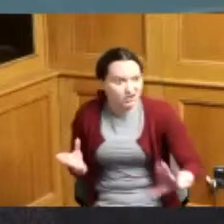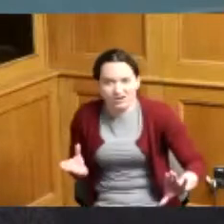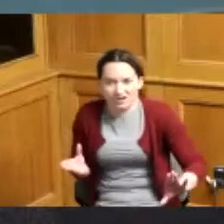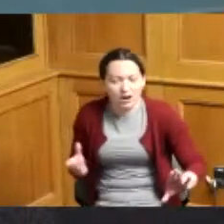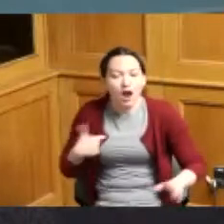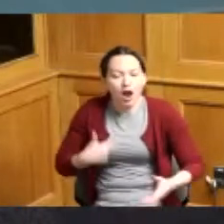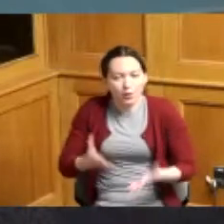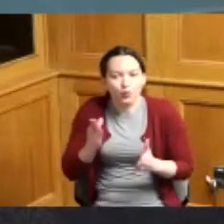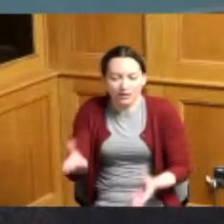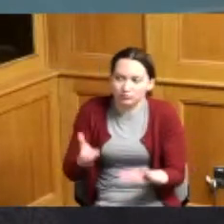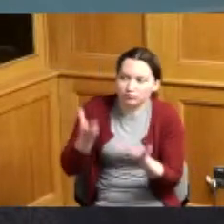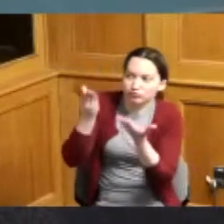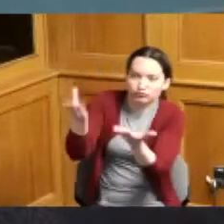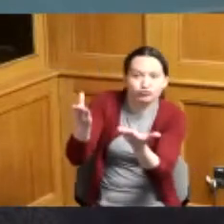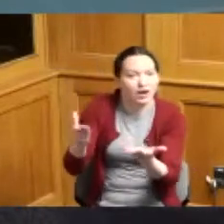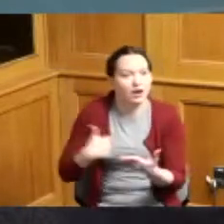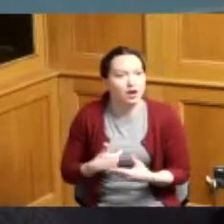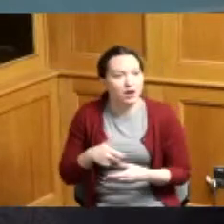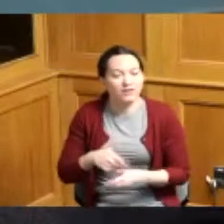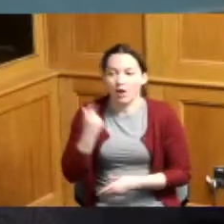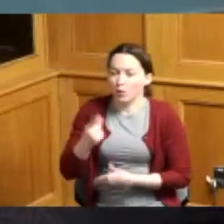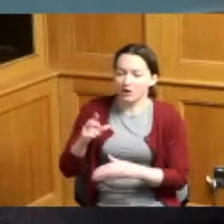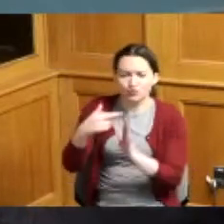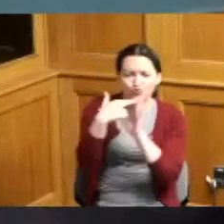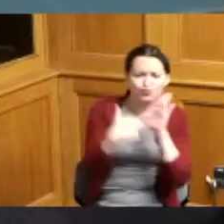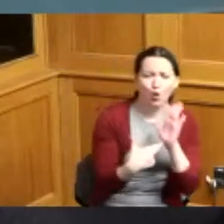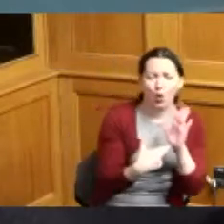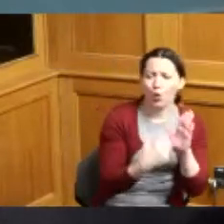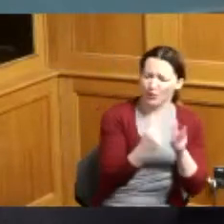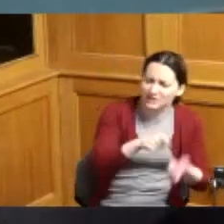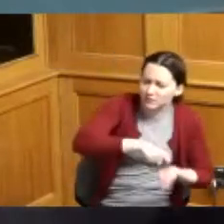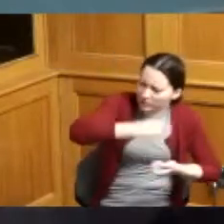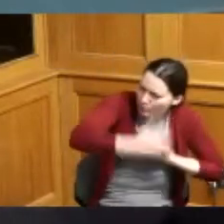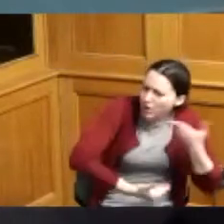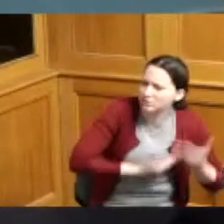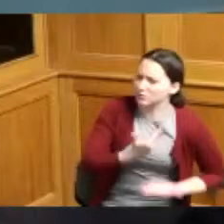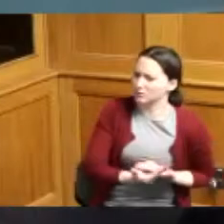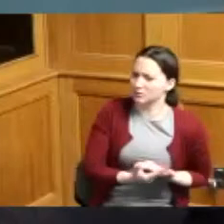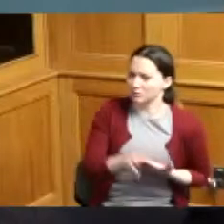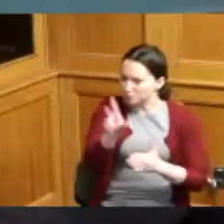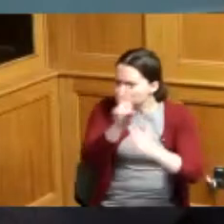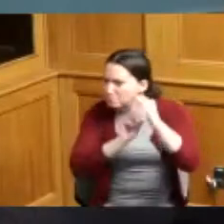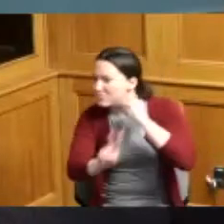a resolution forward that we have one set of rules one process so this never happens again because